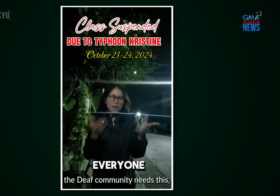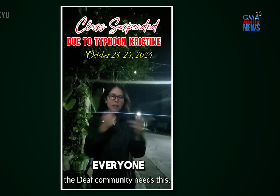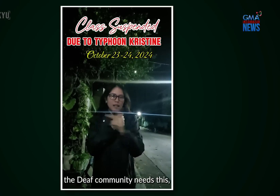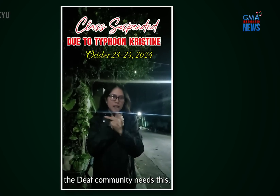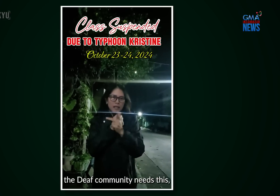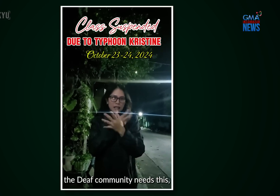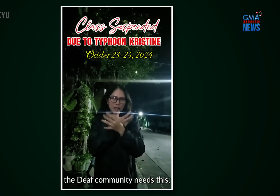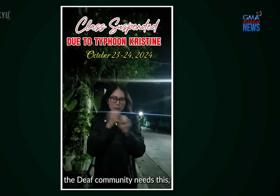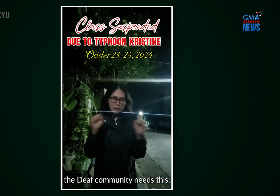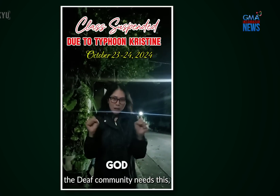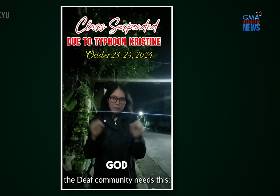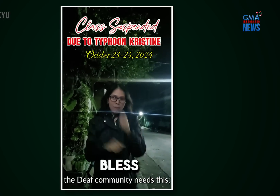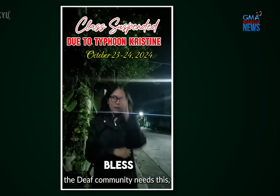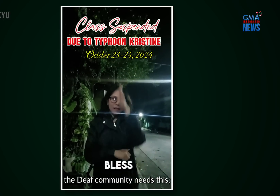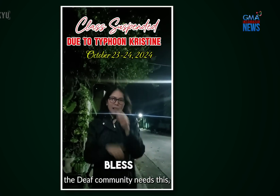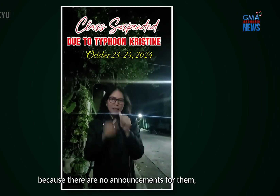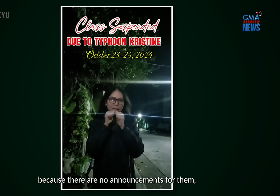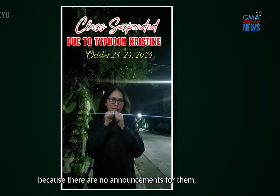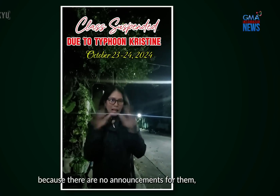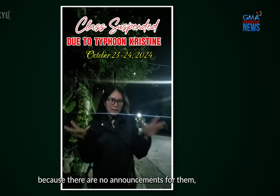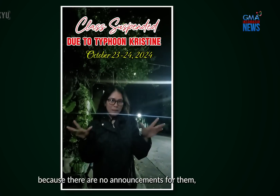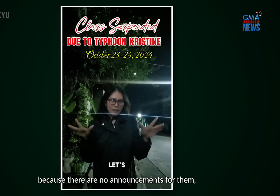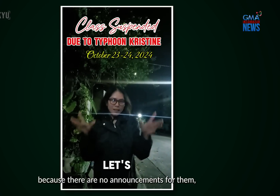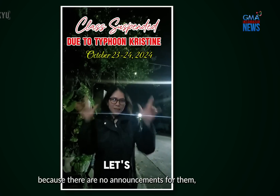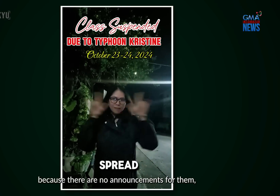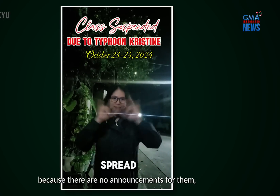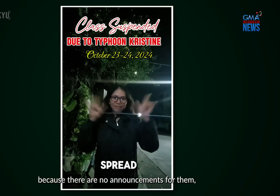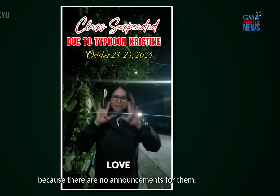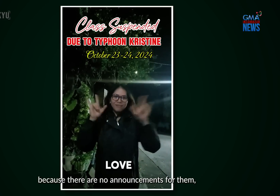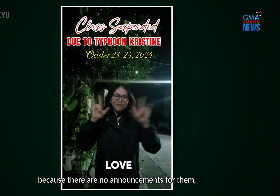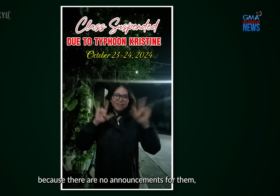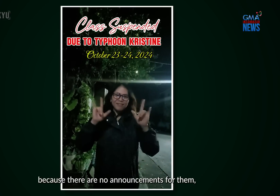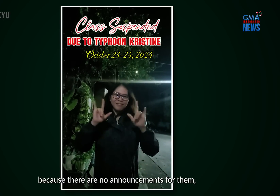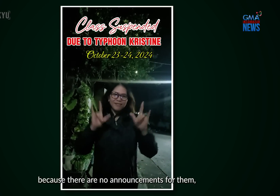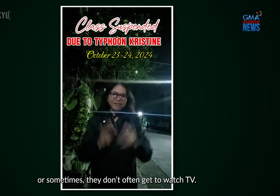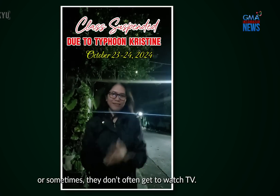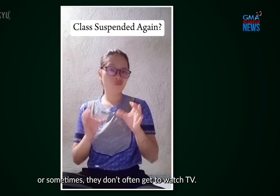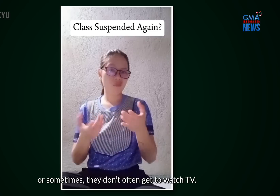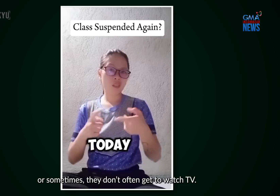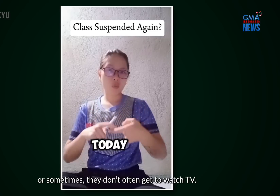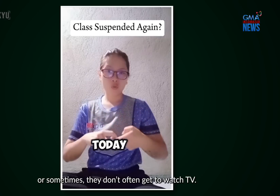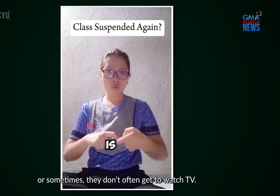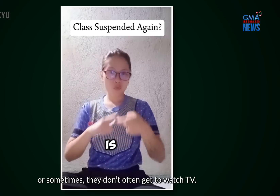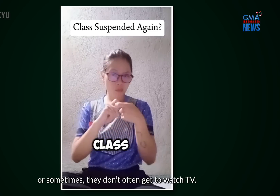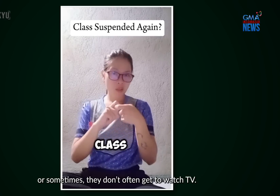Class suspended today due to Typhoon Kristine. [TEACHER RIALYN] I also thought about how